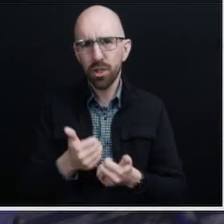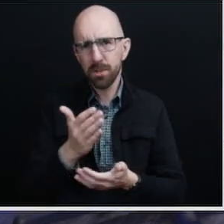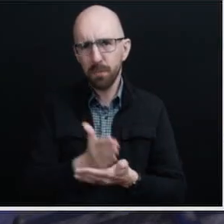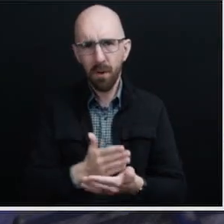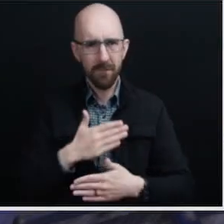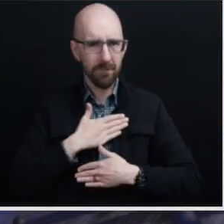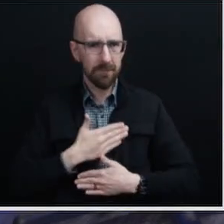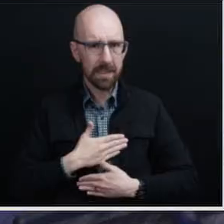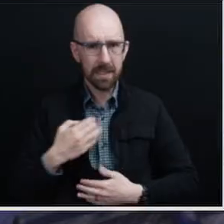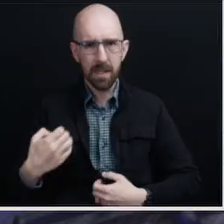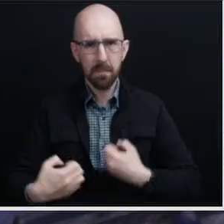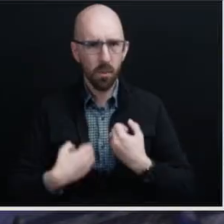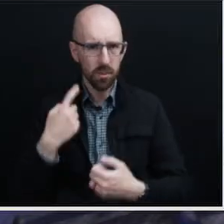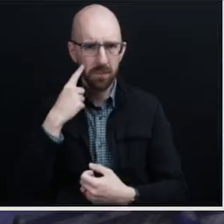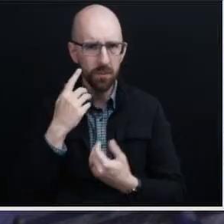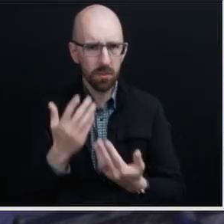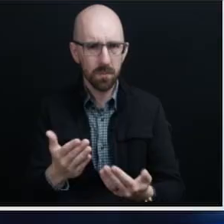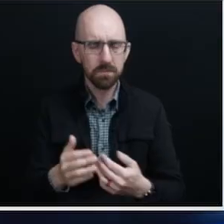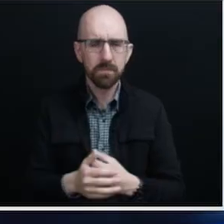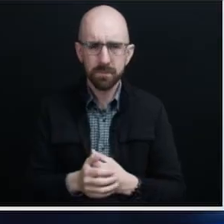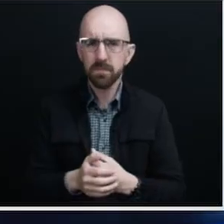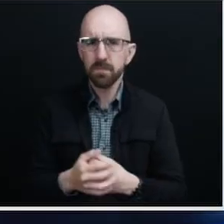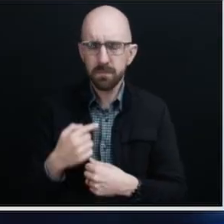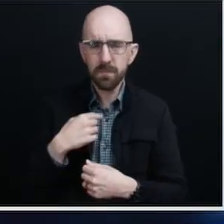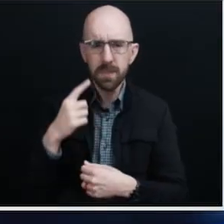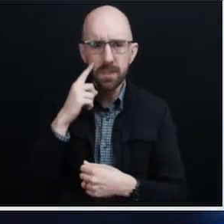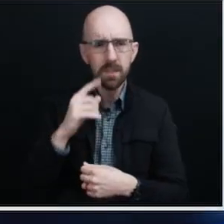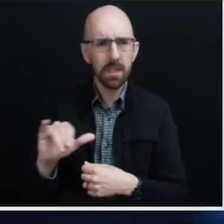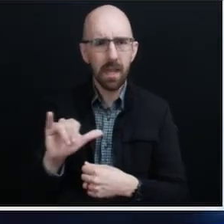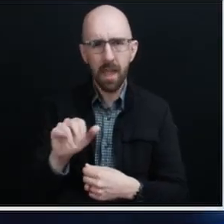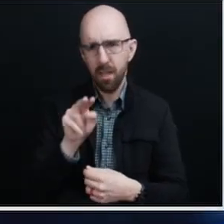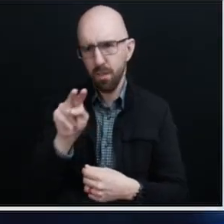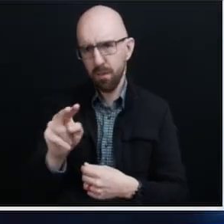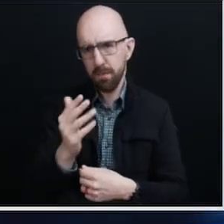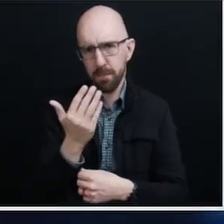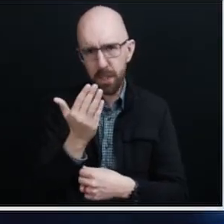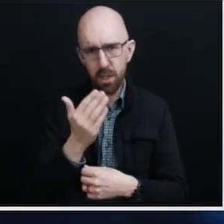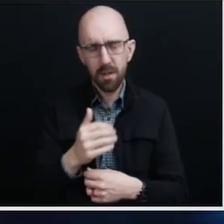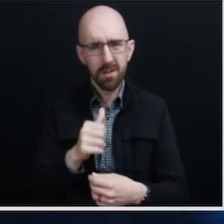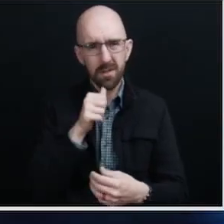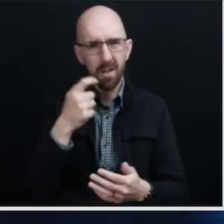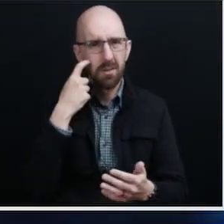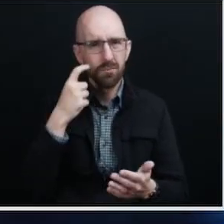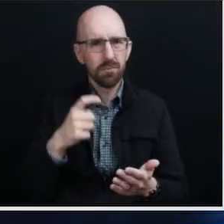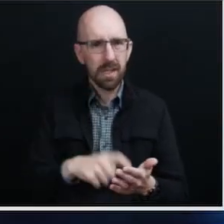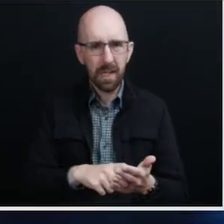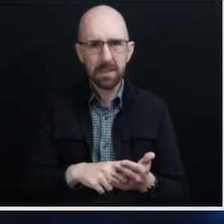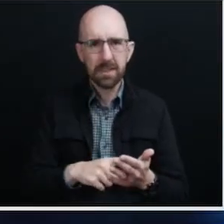for you? Yeah, I think just like looking in the mirror and not recognizing the person I